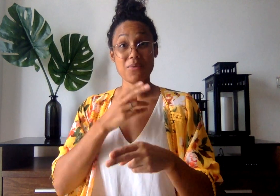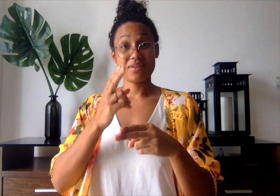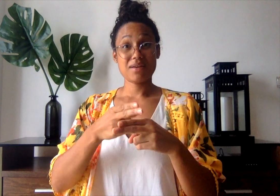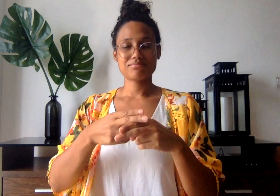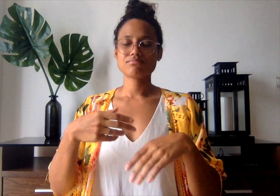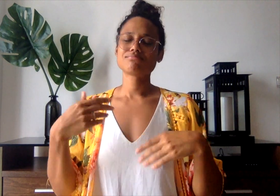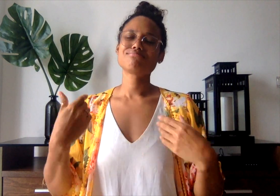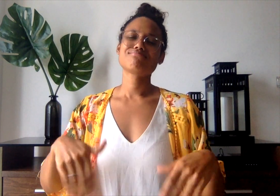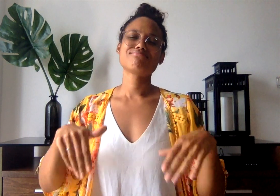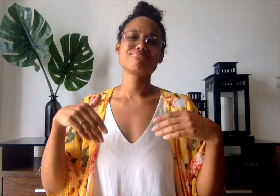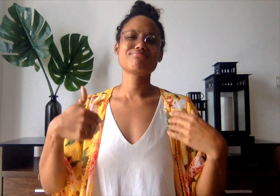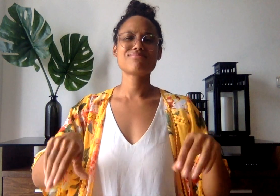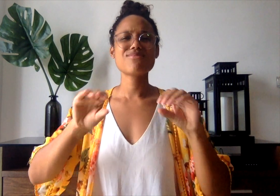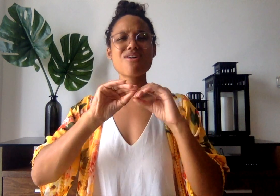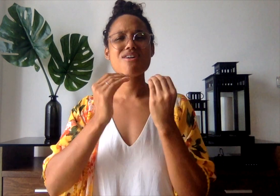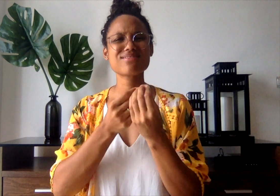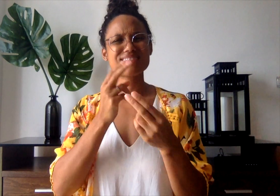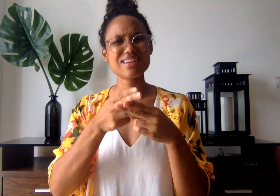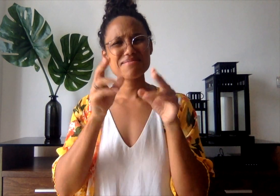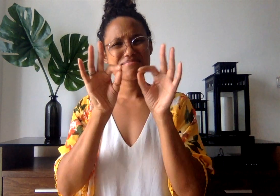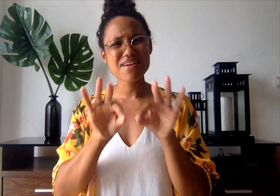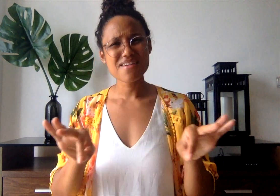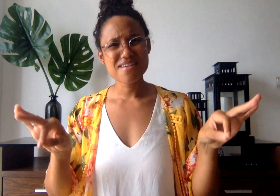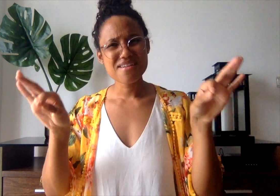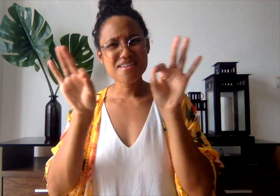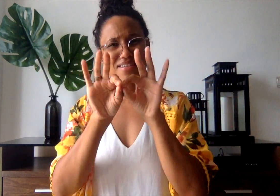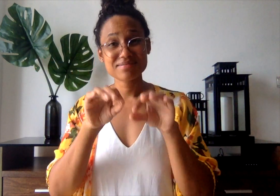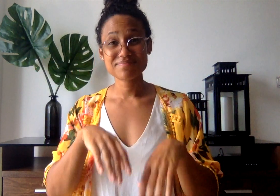There is a lot in a name.